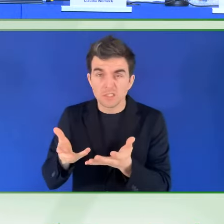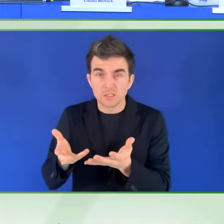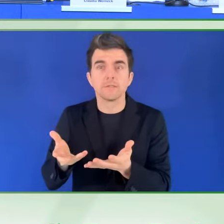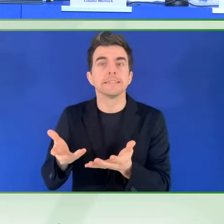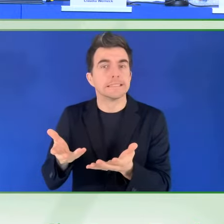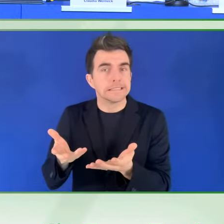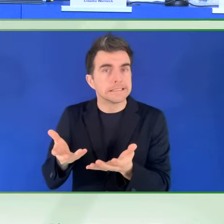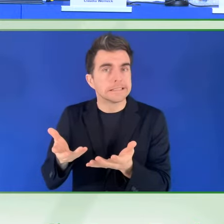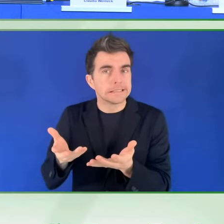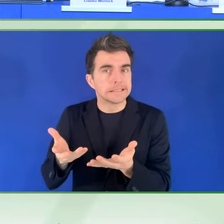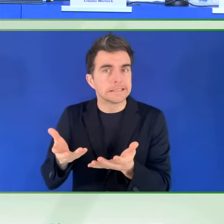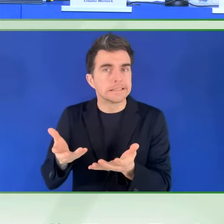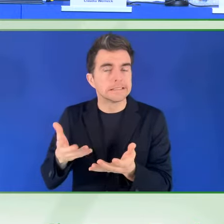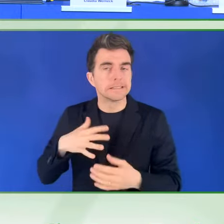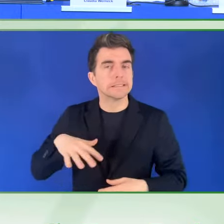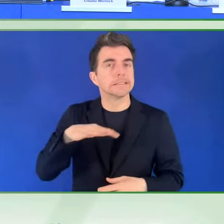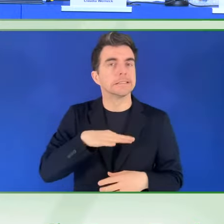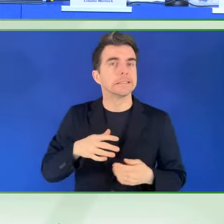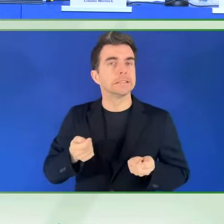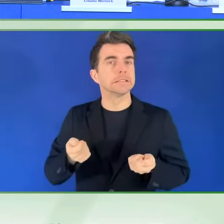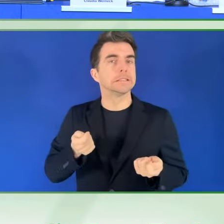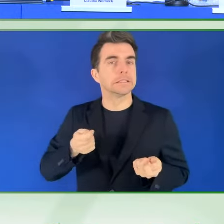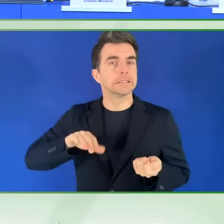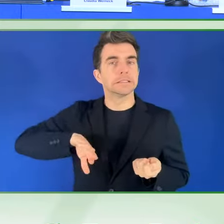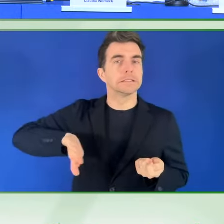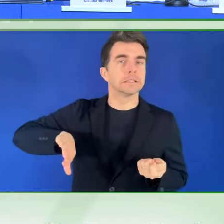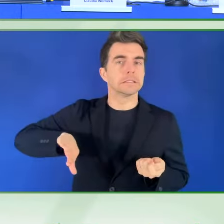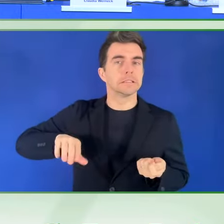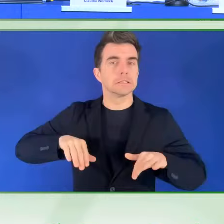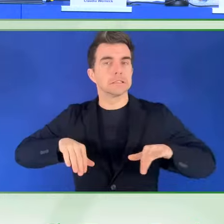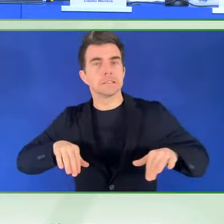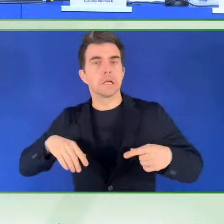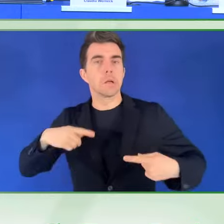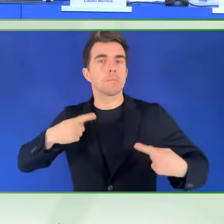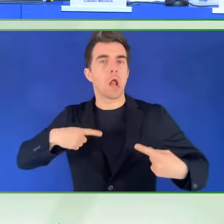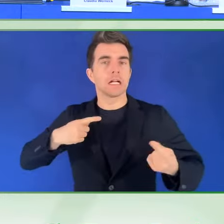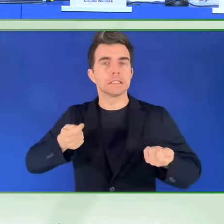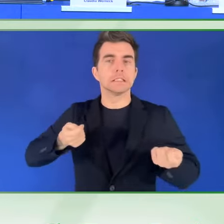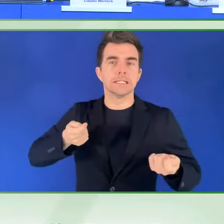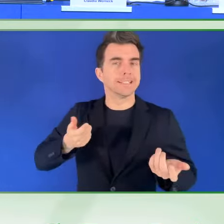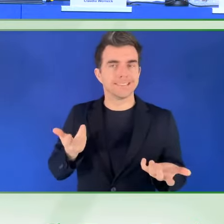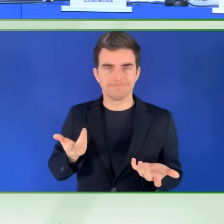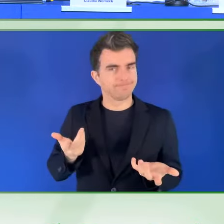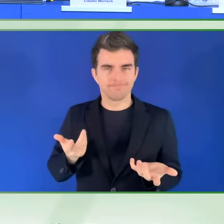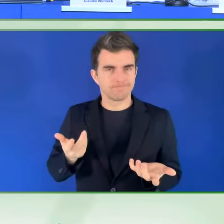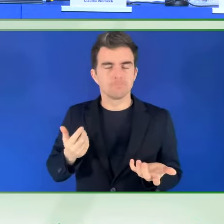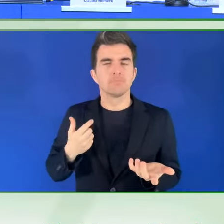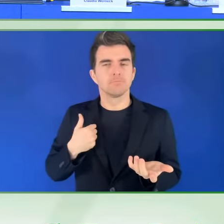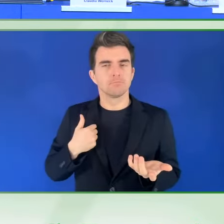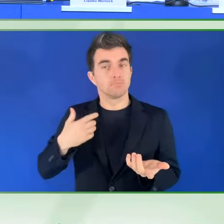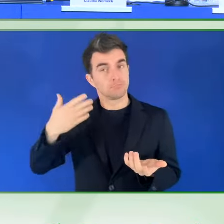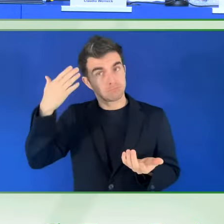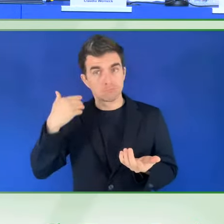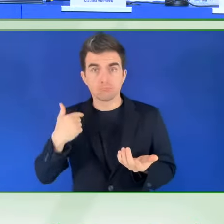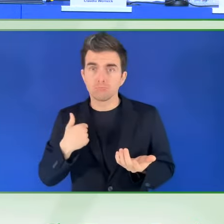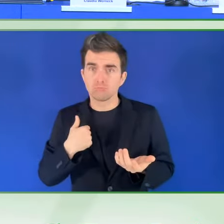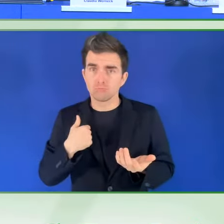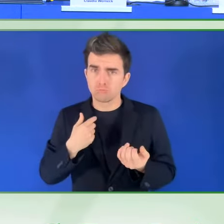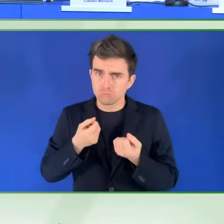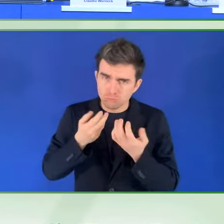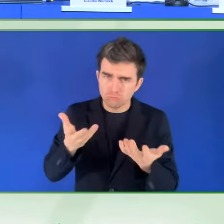other, but if we do, we can be friends, let's play together, let's sing together, that is,